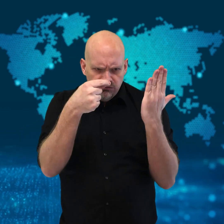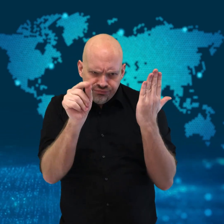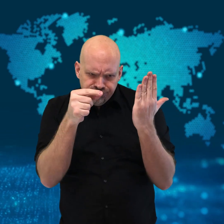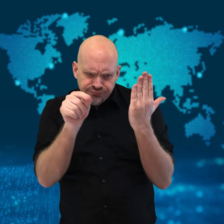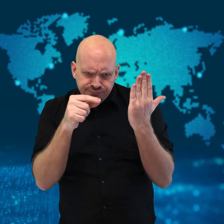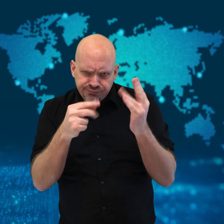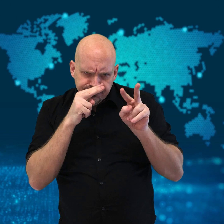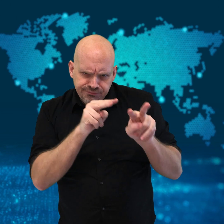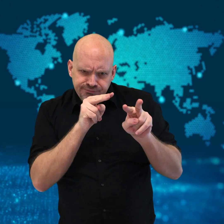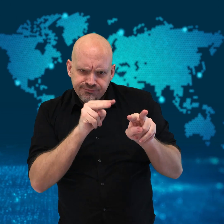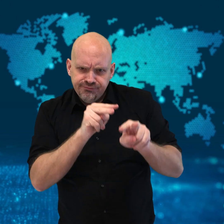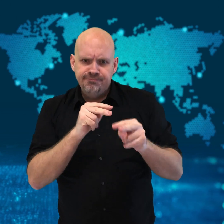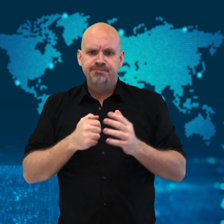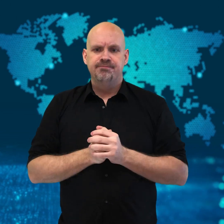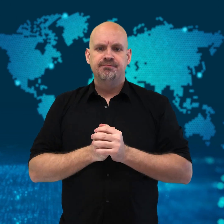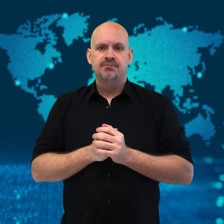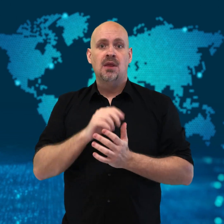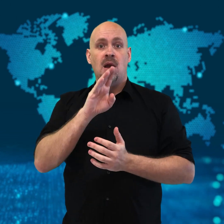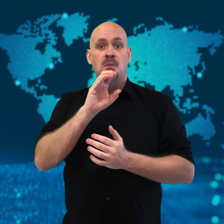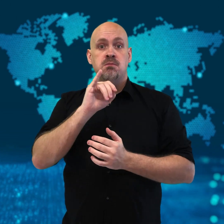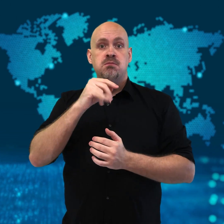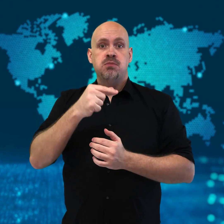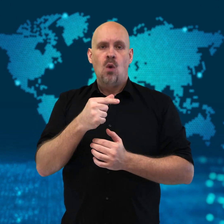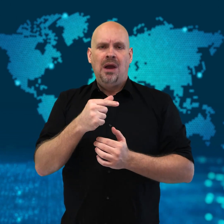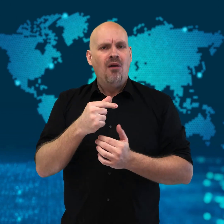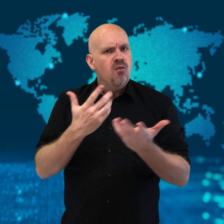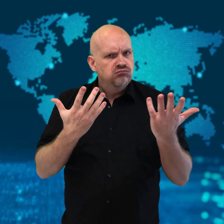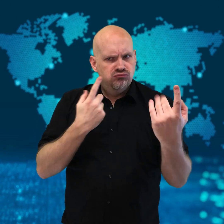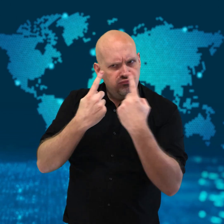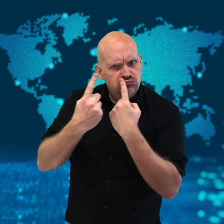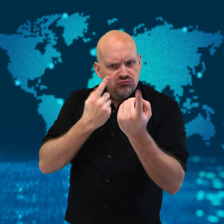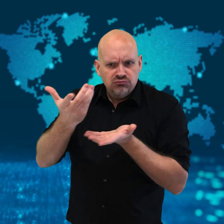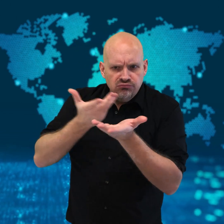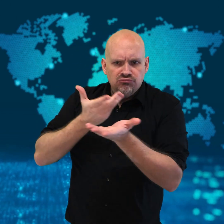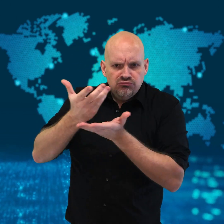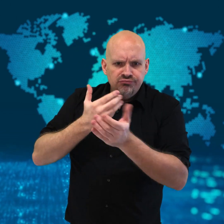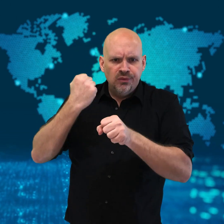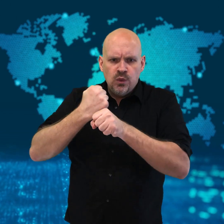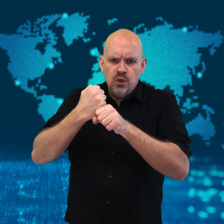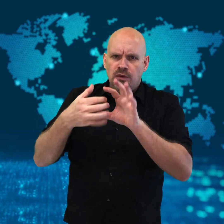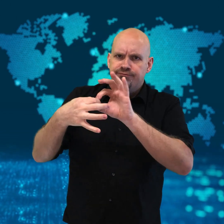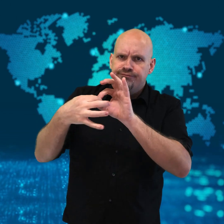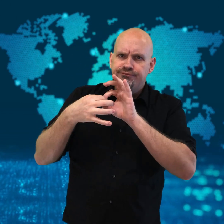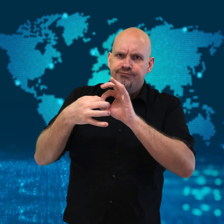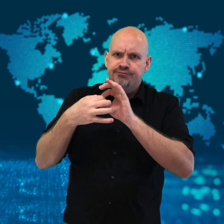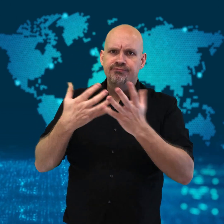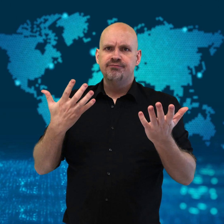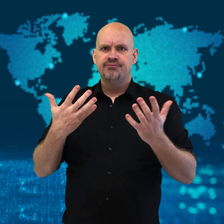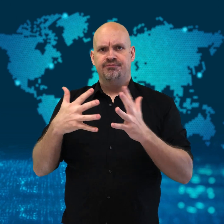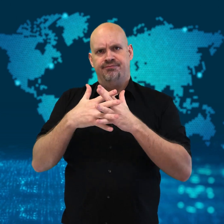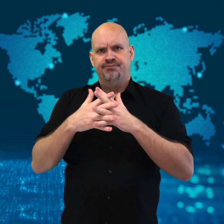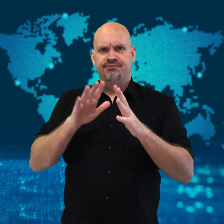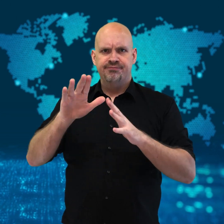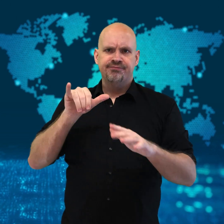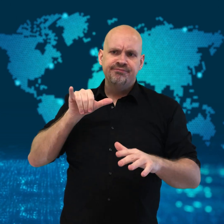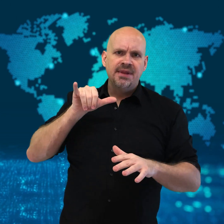Boeing is cooperating and working with the Federal Aviation